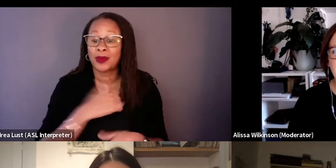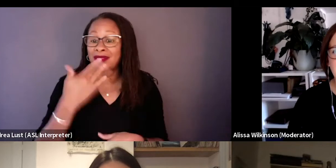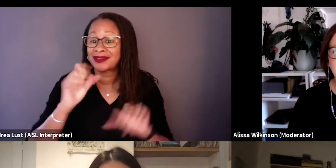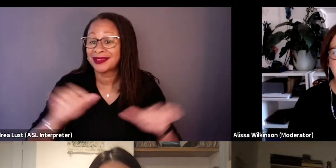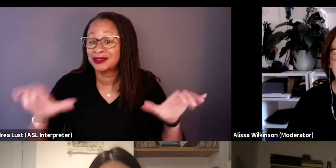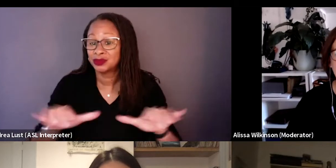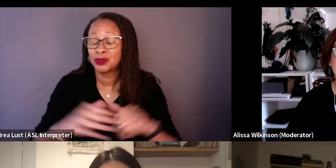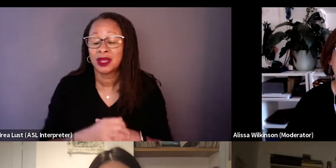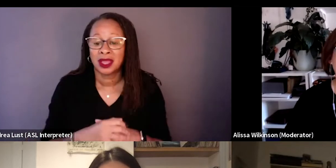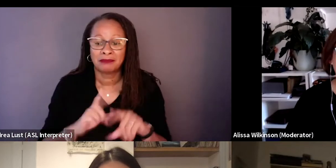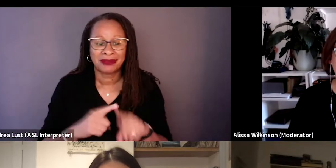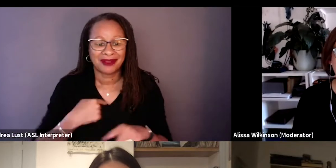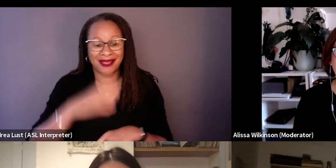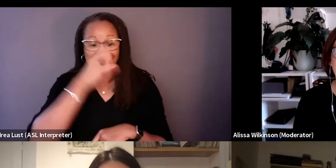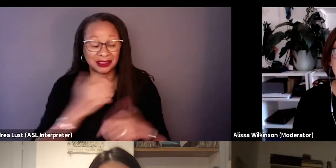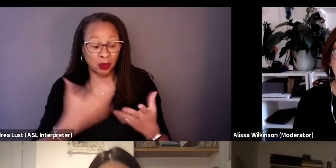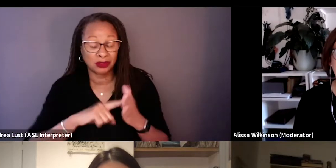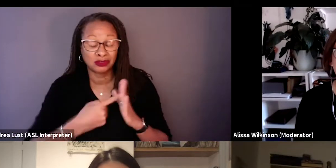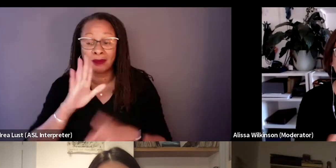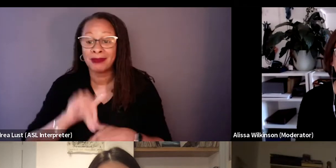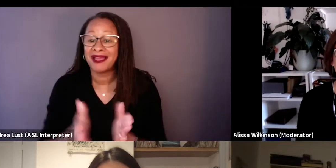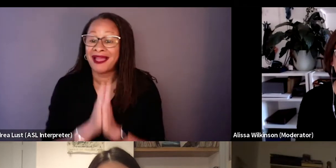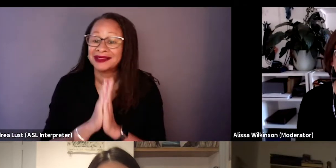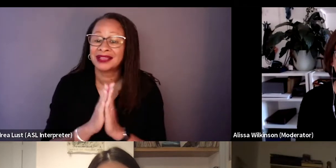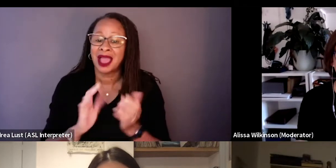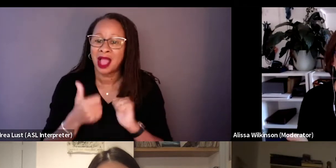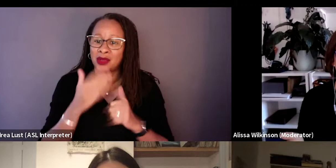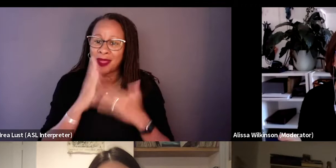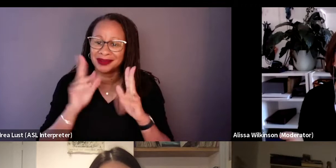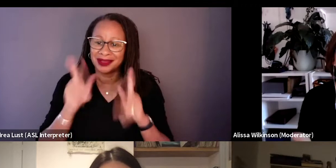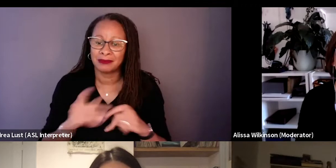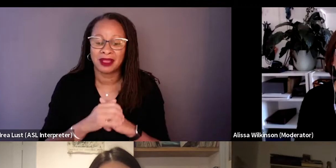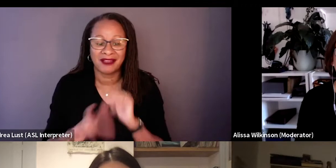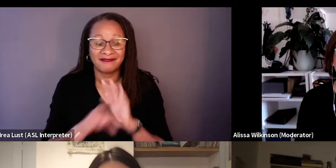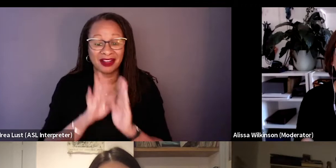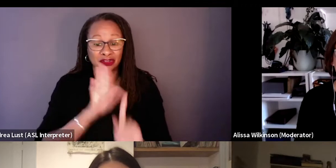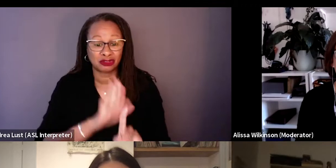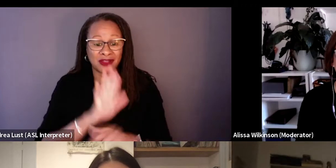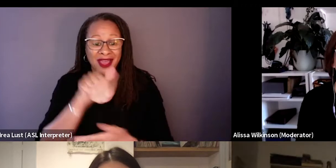I guess, I wanna start by asking, how you ended up finding yourself in the middle of this story.